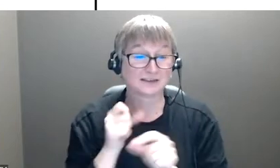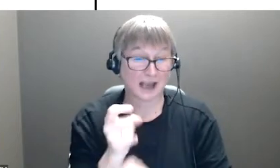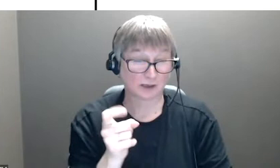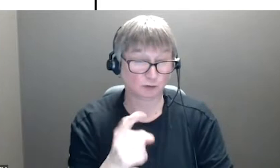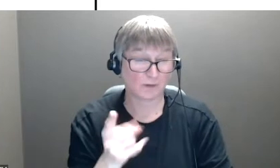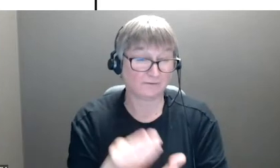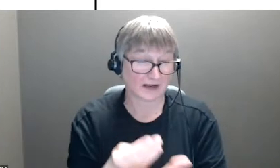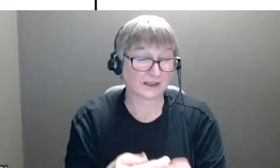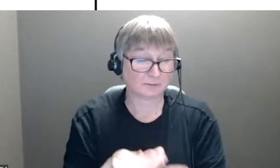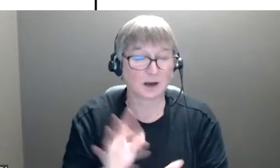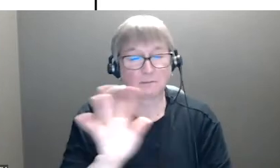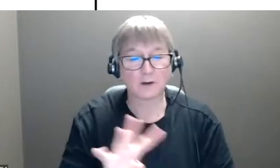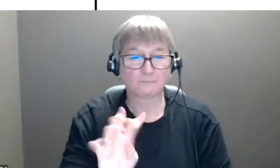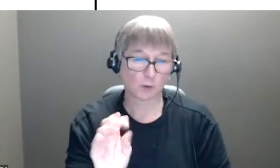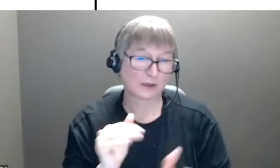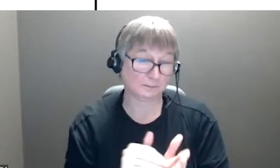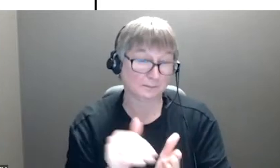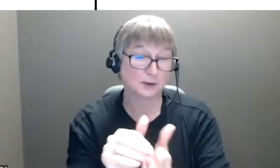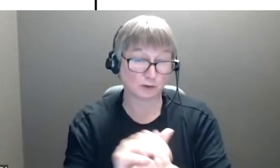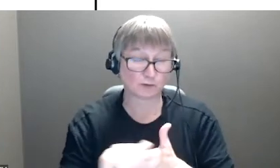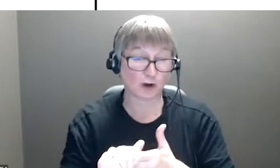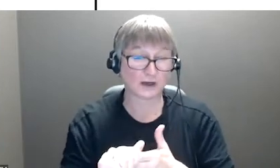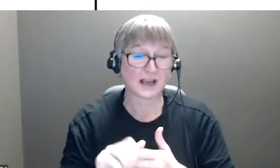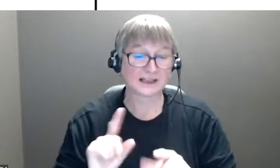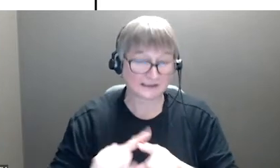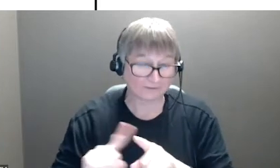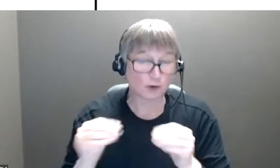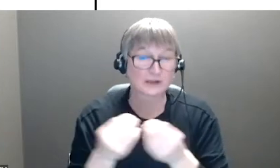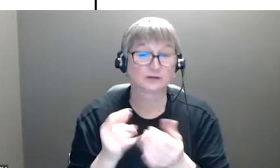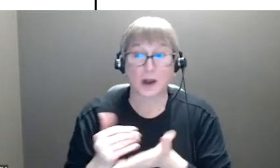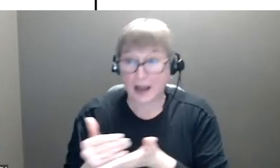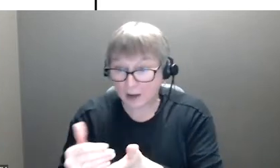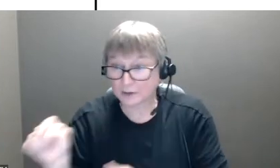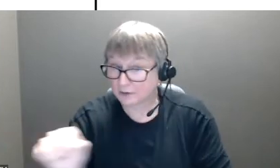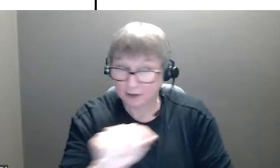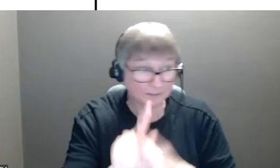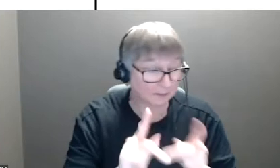to assist persons with disabilities to prepare to obtain and maintain employment or self-employment.